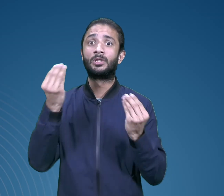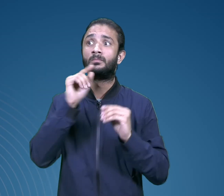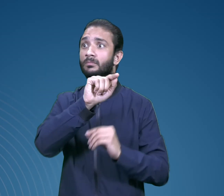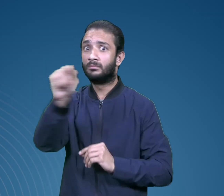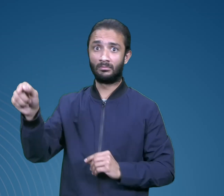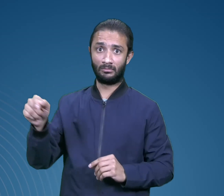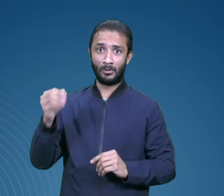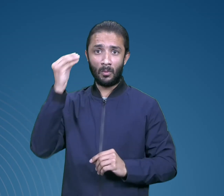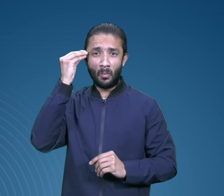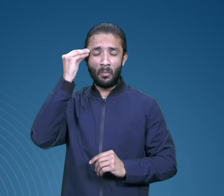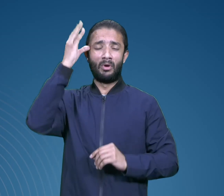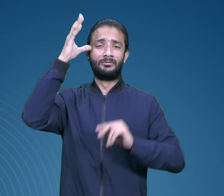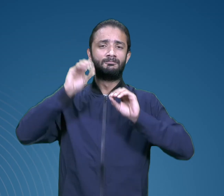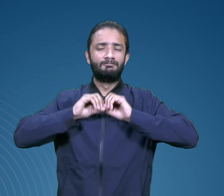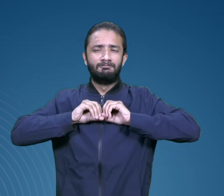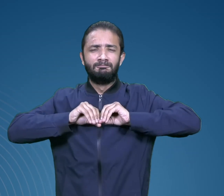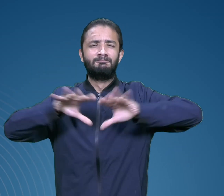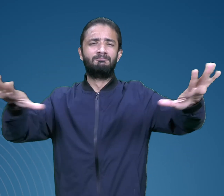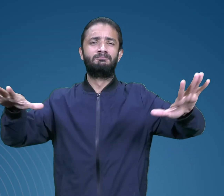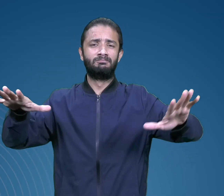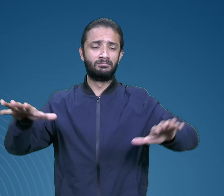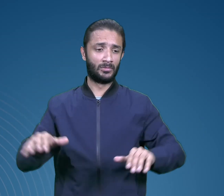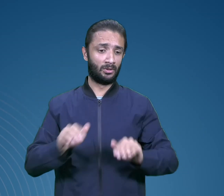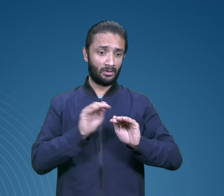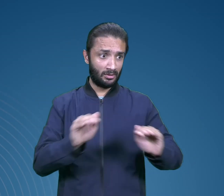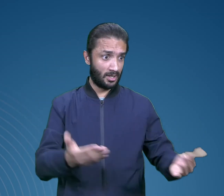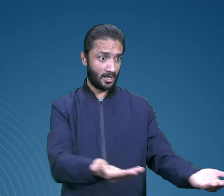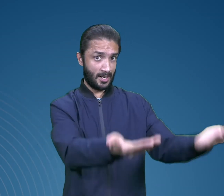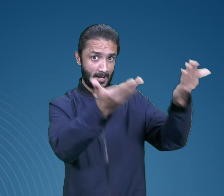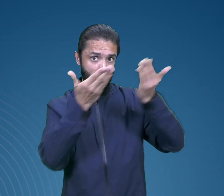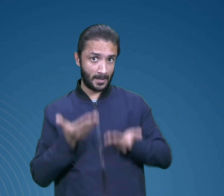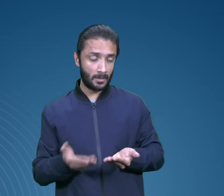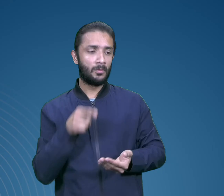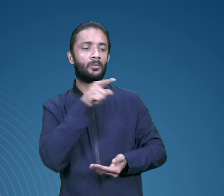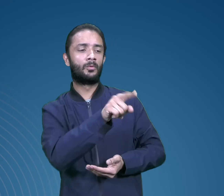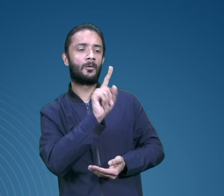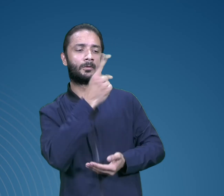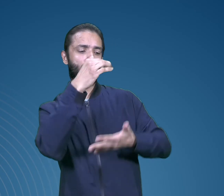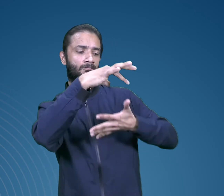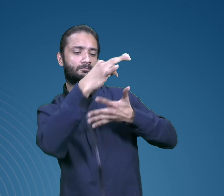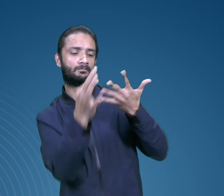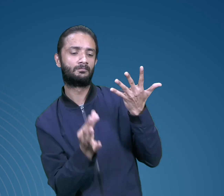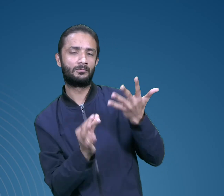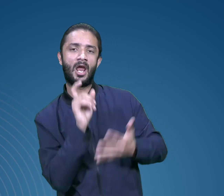Teachers, medical experts and parents take the decision on the behalf of the deaf child